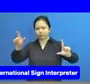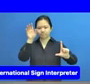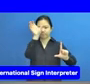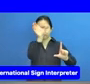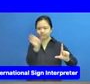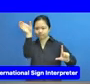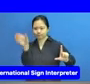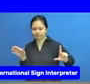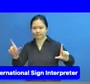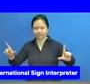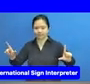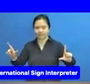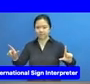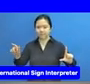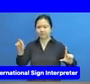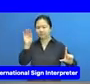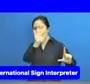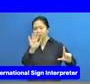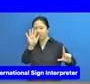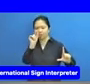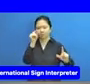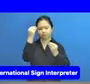is still blurred because there hasn't been a successful match yet.